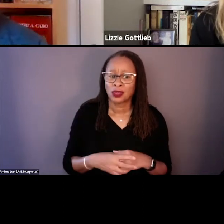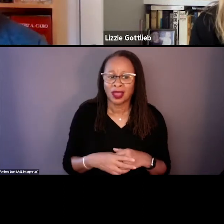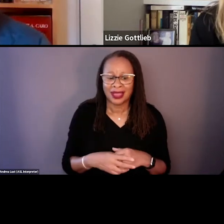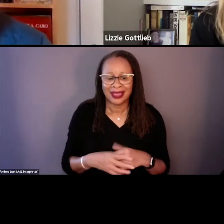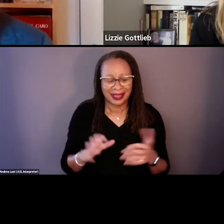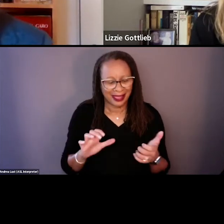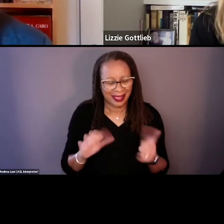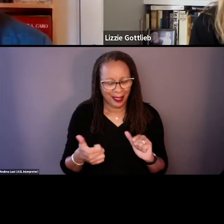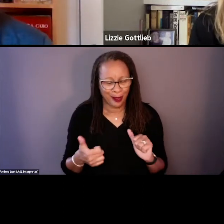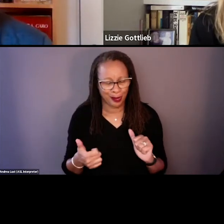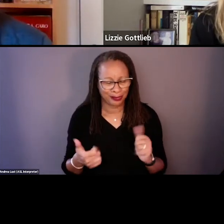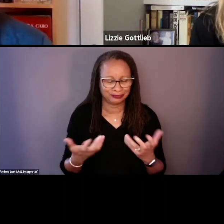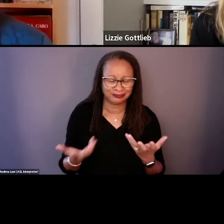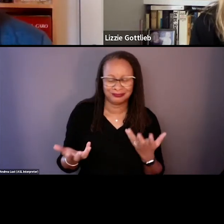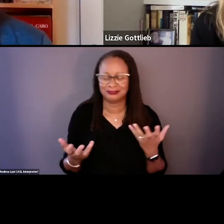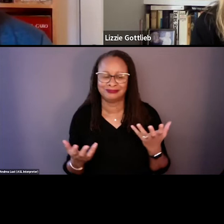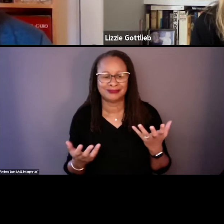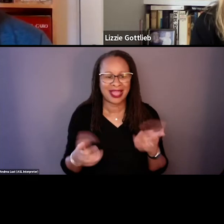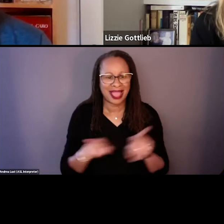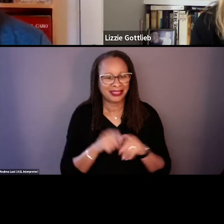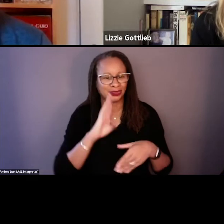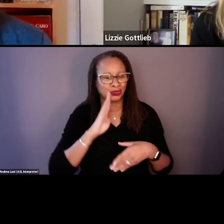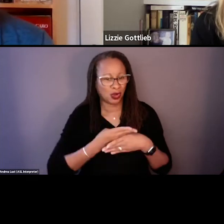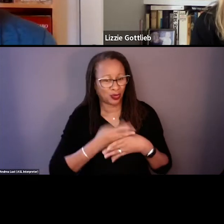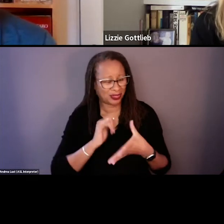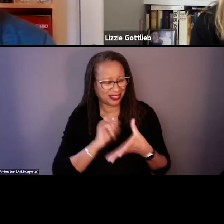is being the daughter of one of your subjects more difficult than you might have imagined?